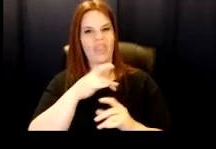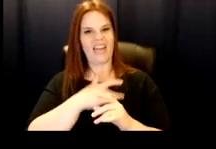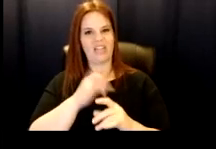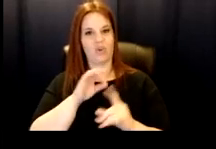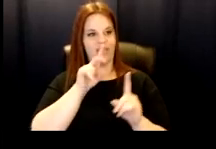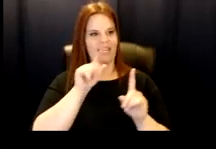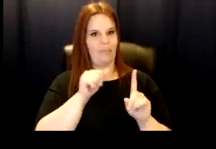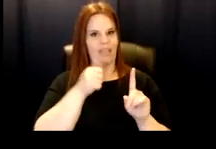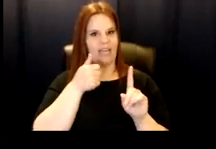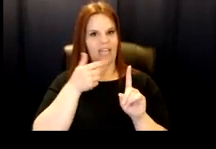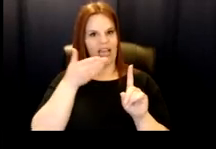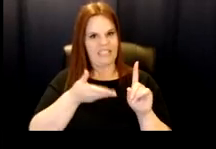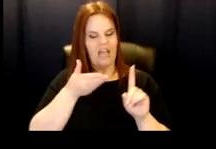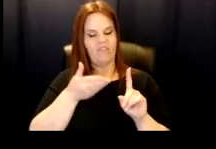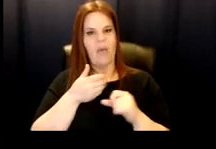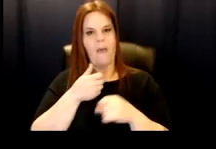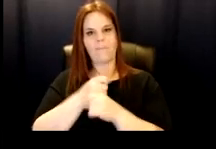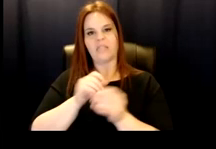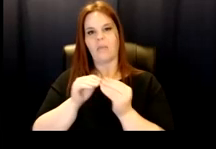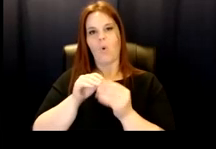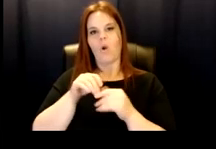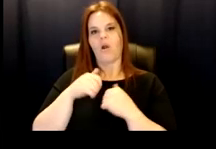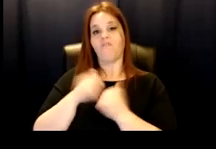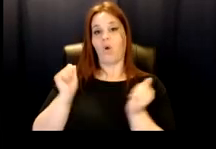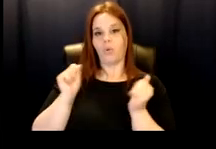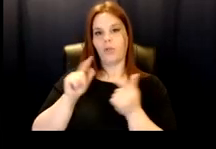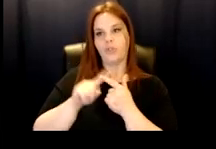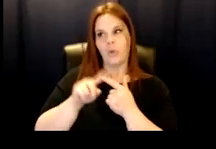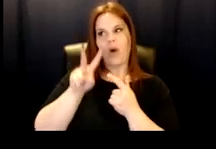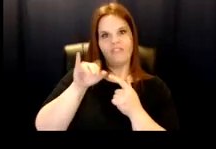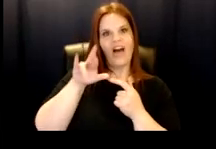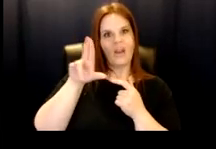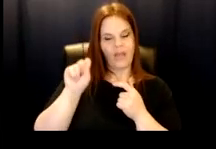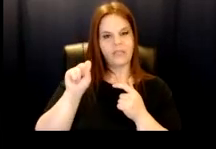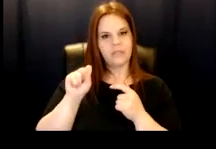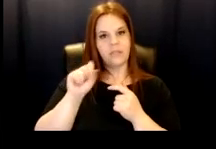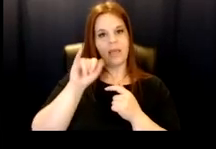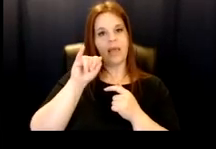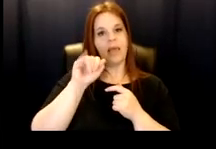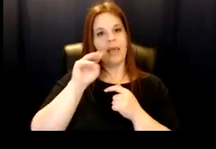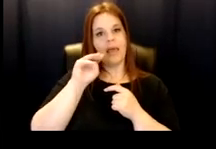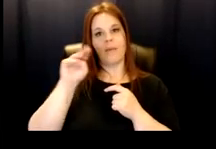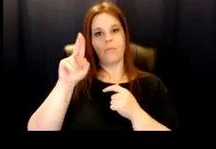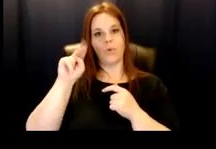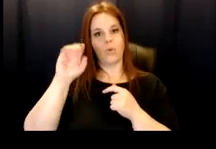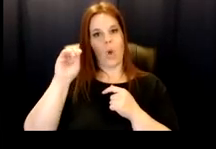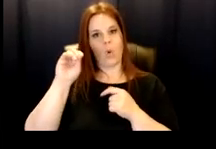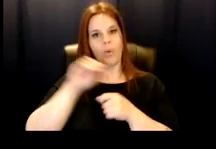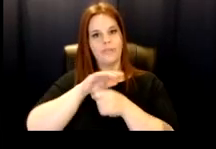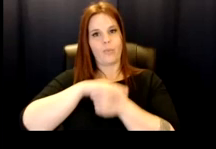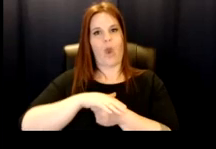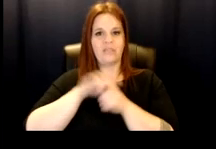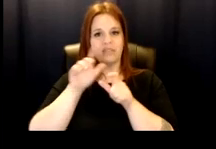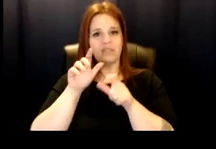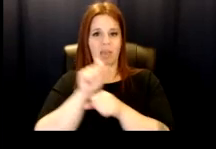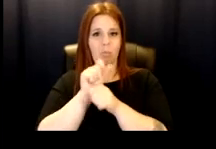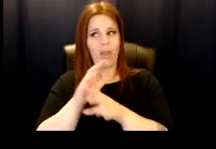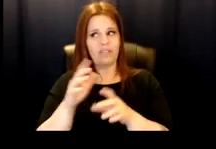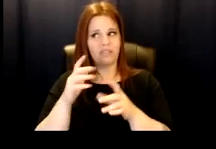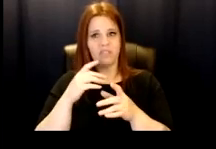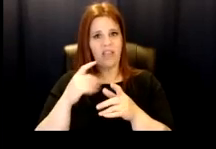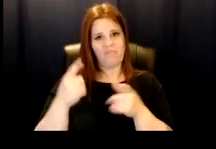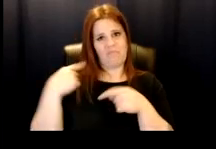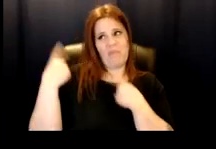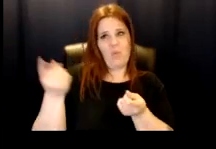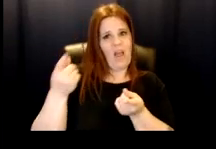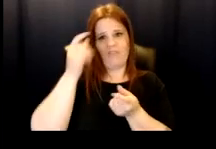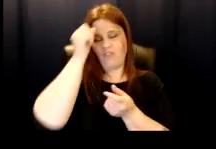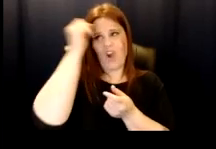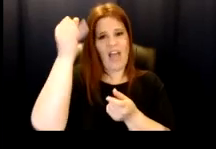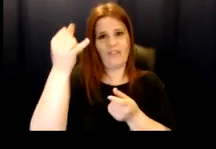makes them vulnerable to things like a virus. Immunosuppressed employees have existed forever.